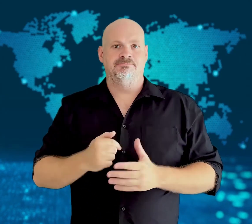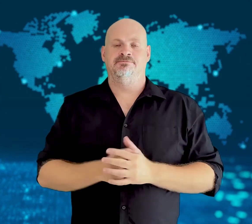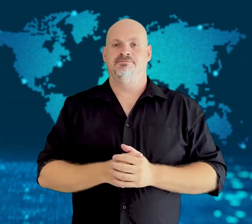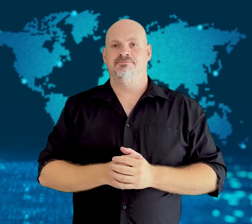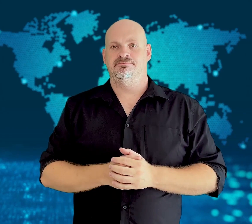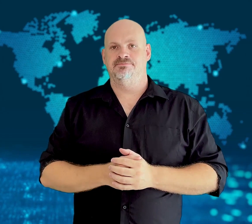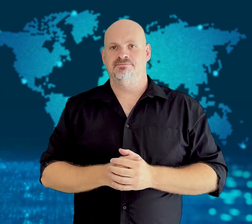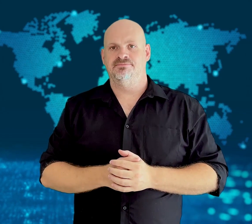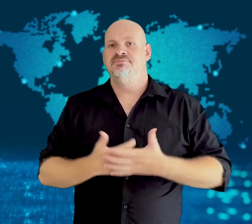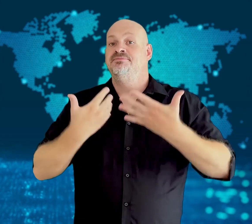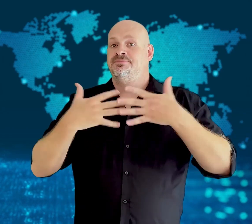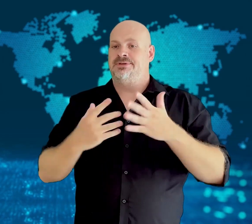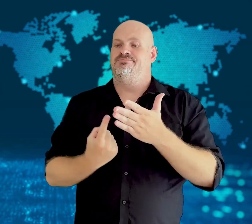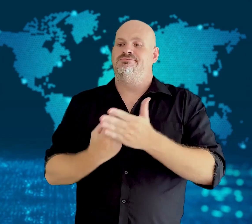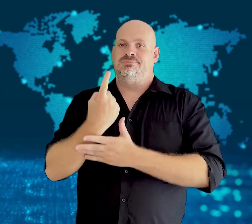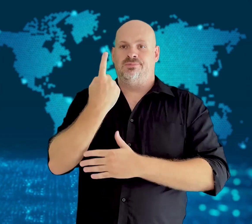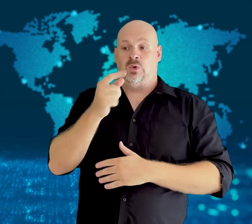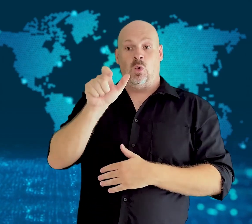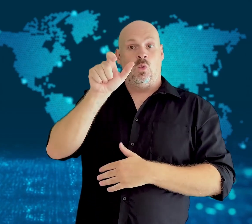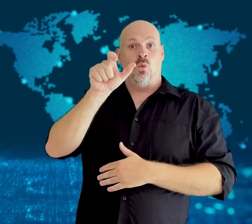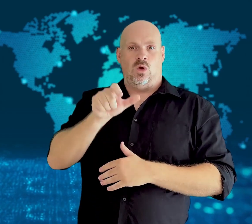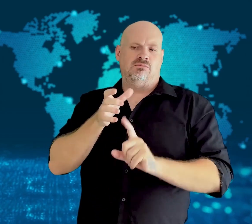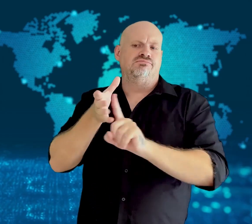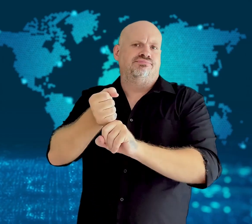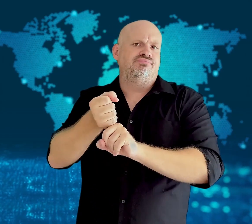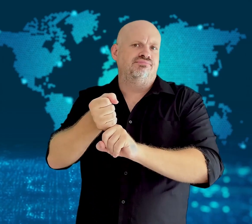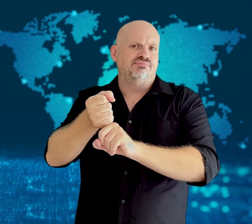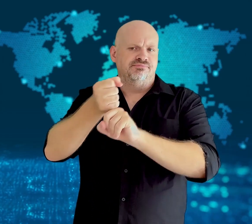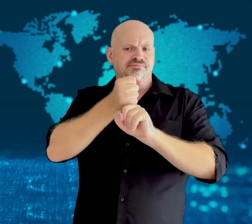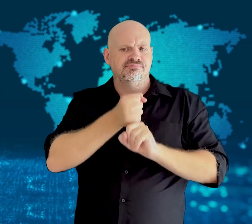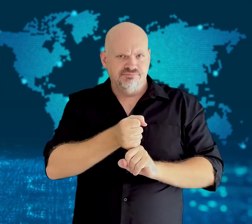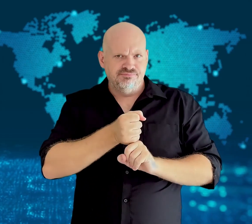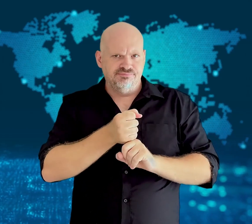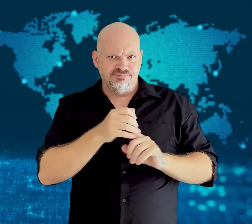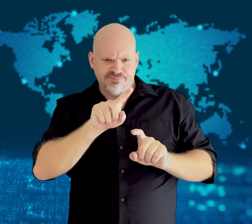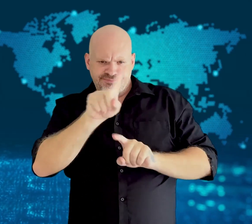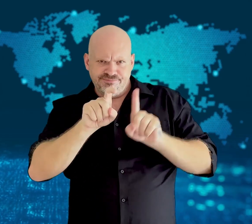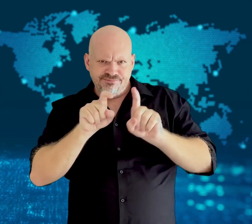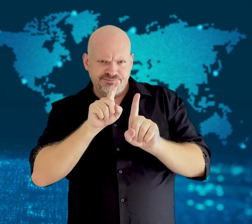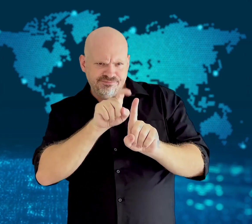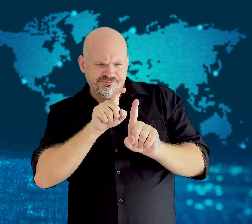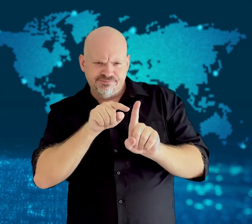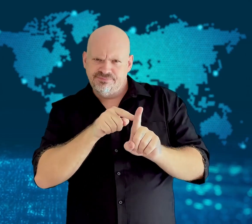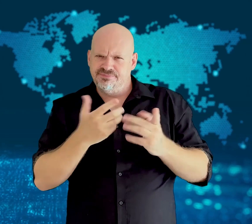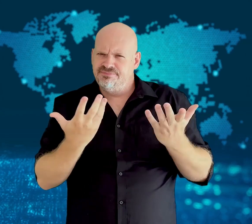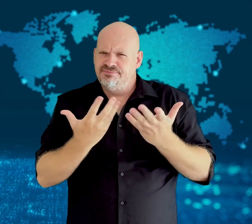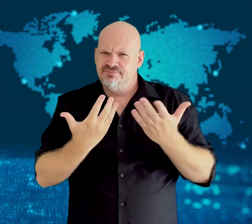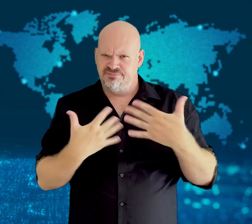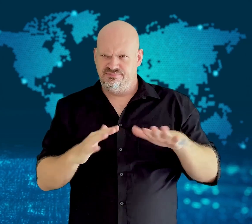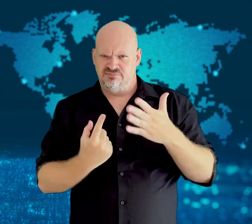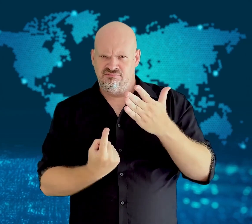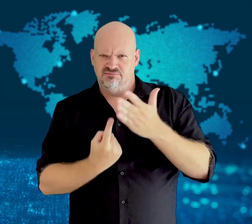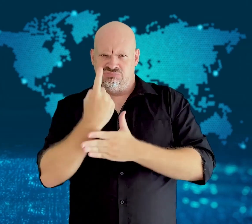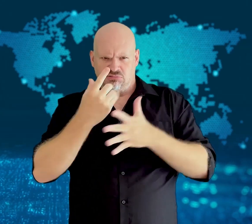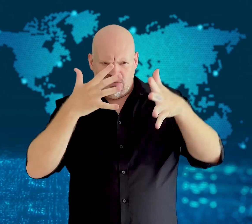Reportedly, at least one person has been detained to help